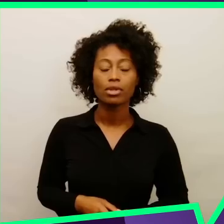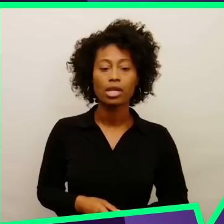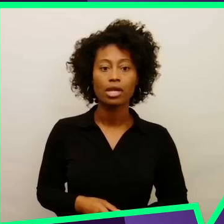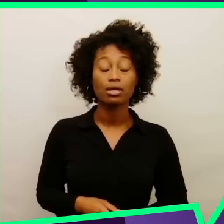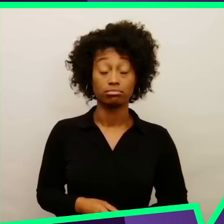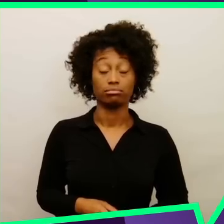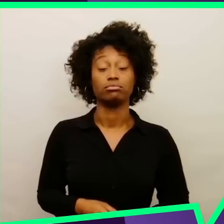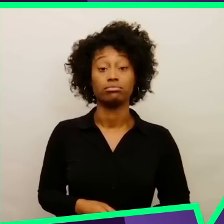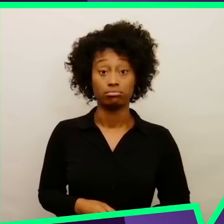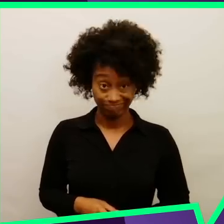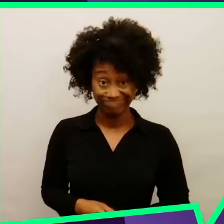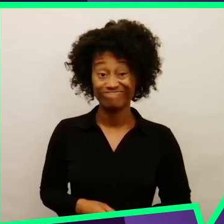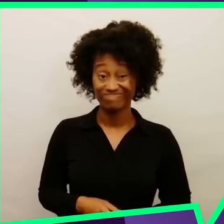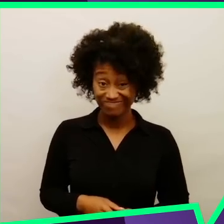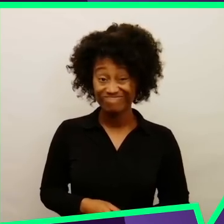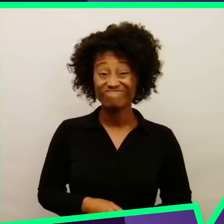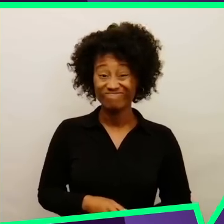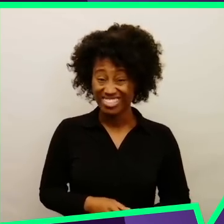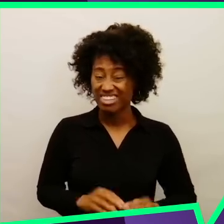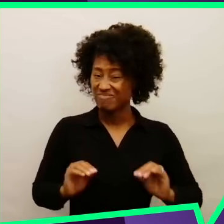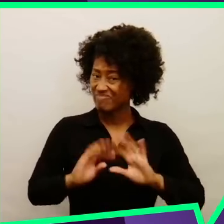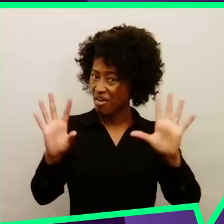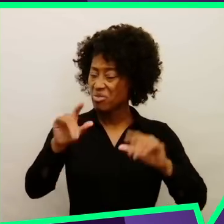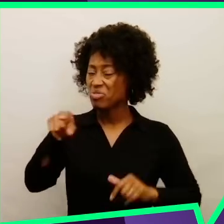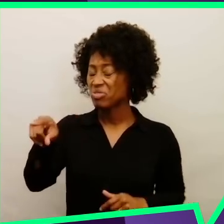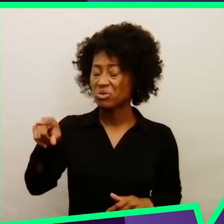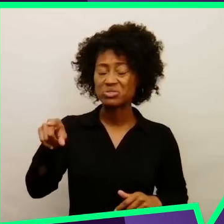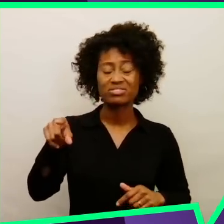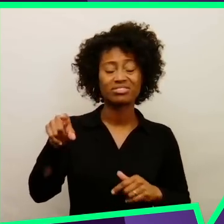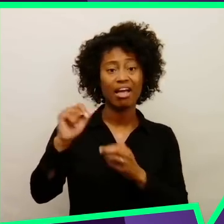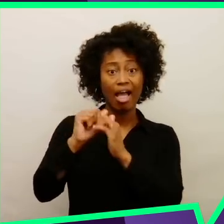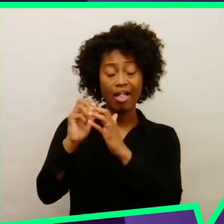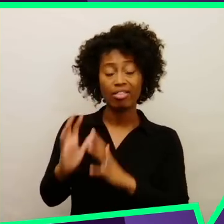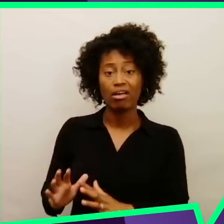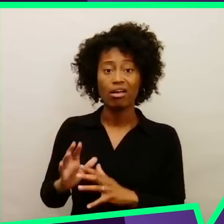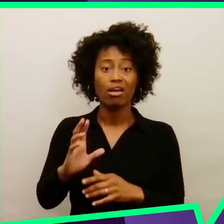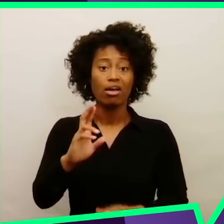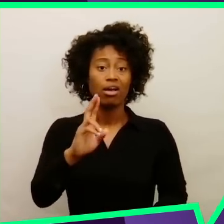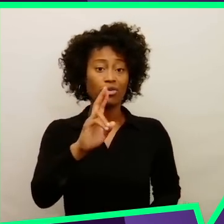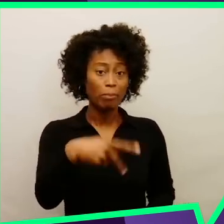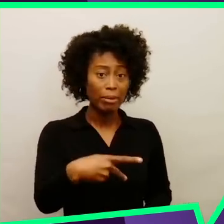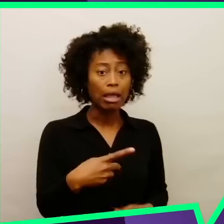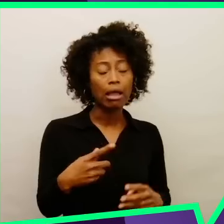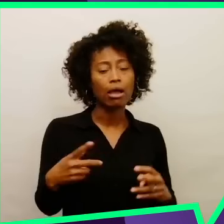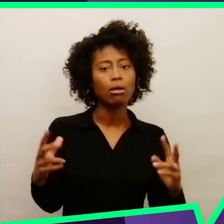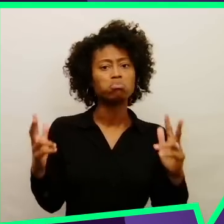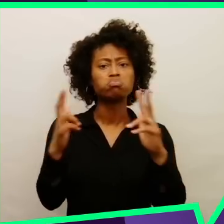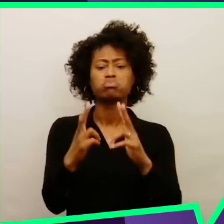You can tell these athletes and the Unified Partners have been practicing to get to this showcase. You are absolutely right.